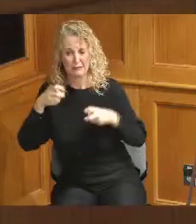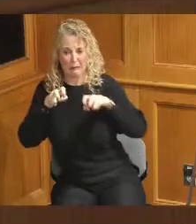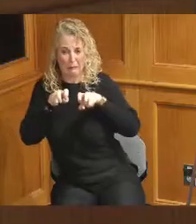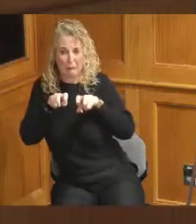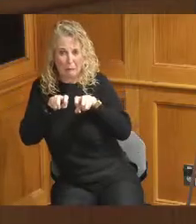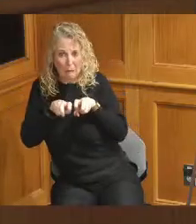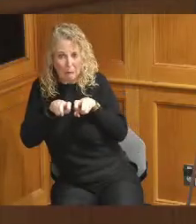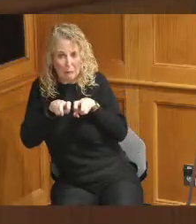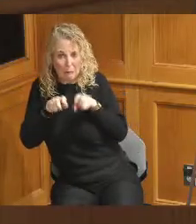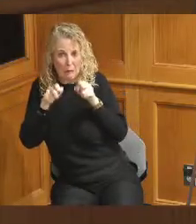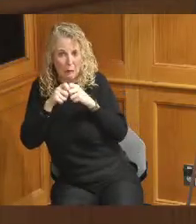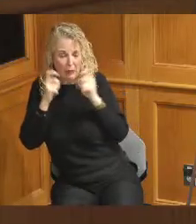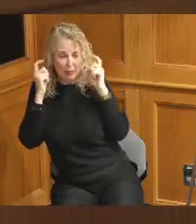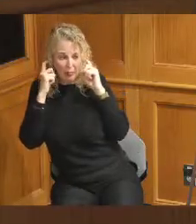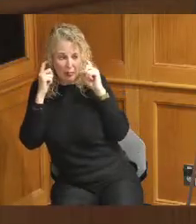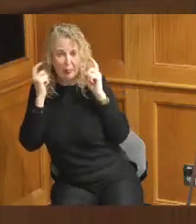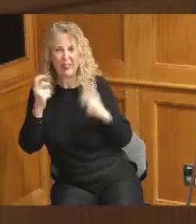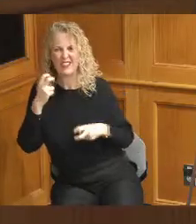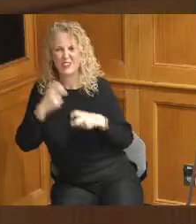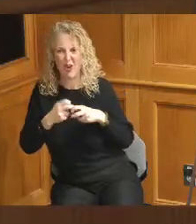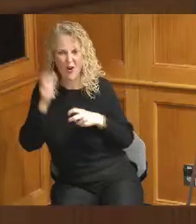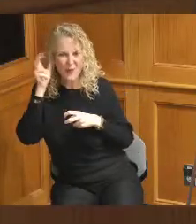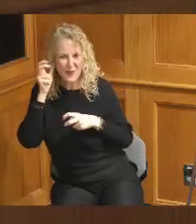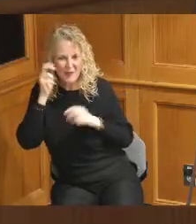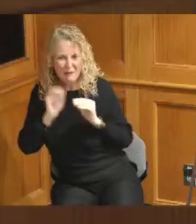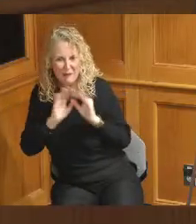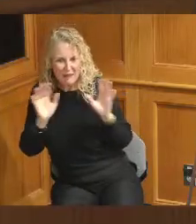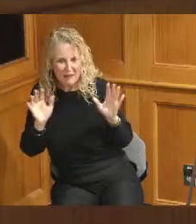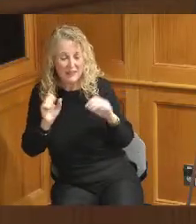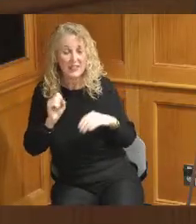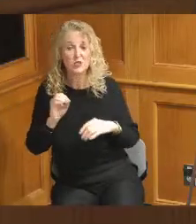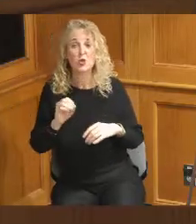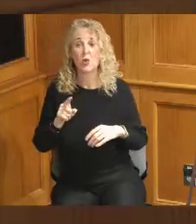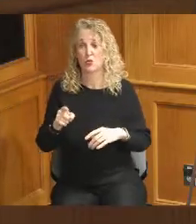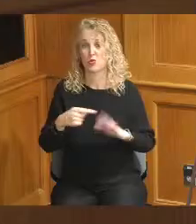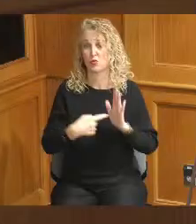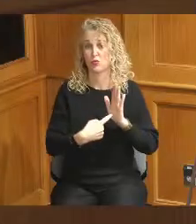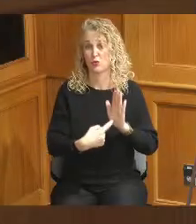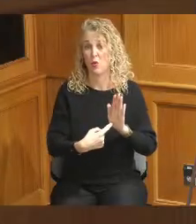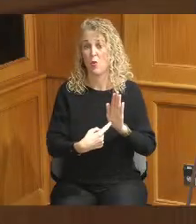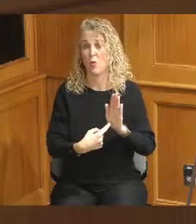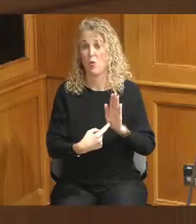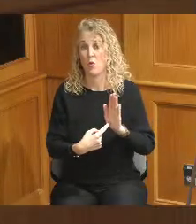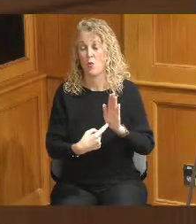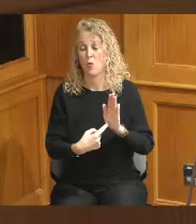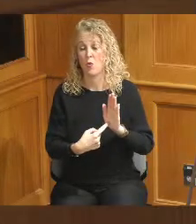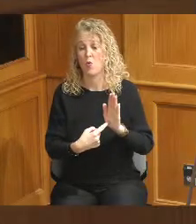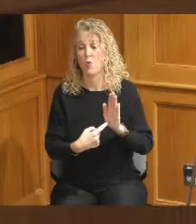with the earphones on I think that can be pretty challenging so when you point out some of these